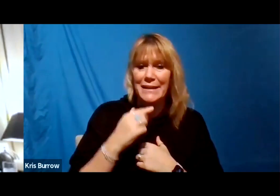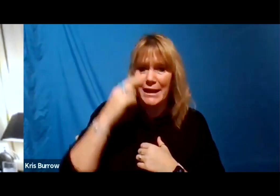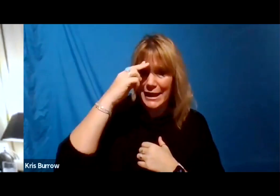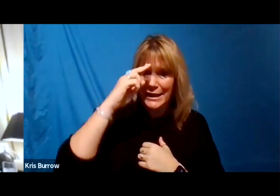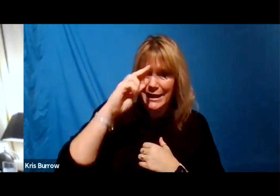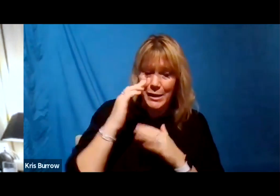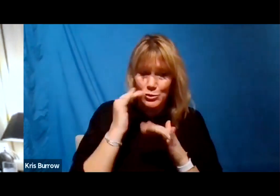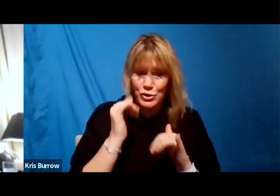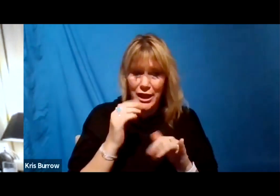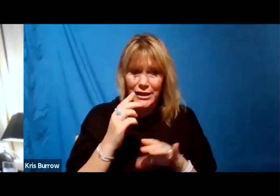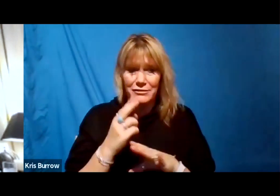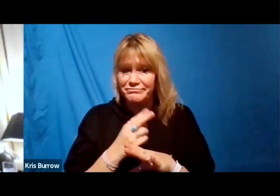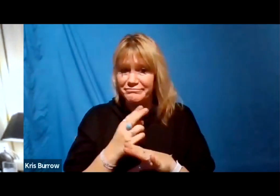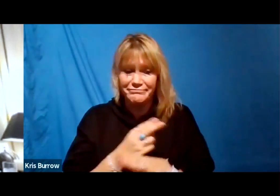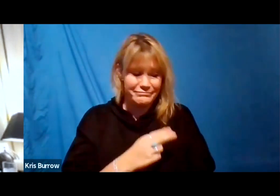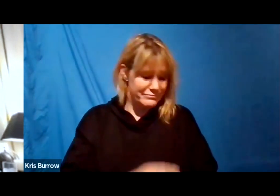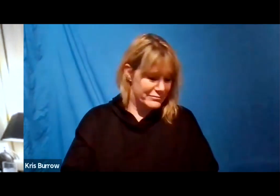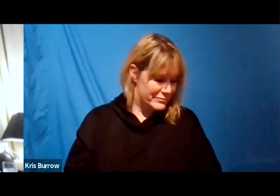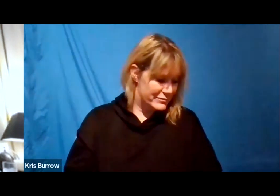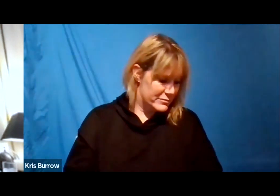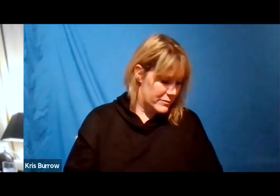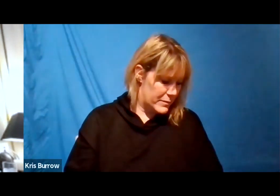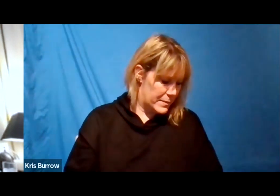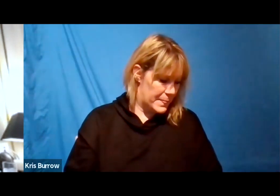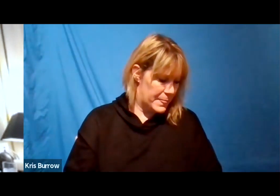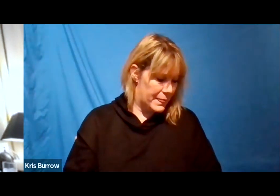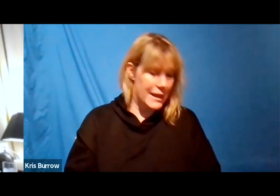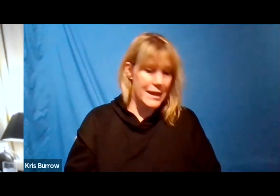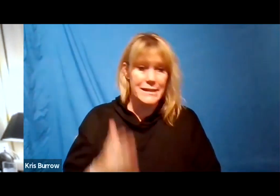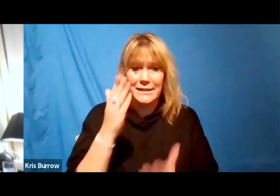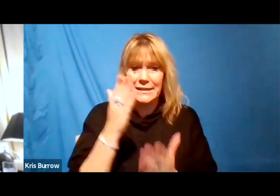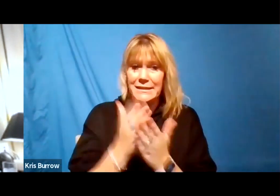JU GOSLING: So, it's exactly 7 o'clock.